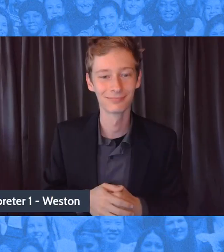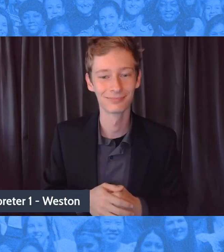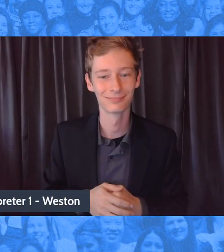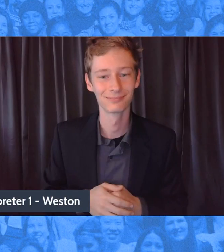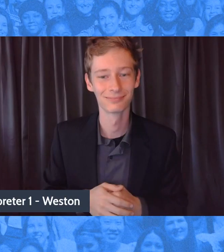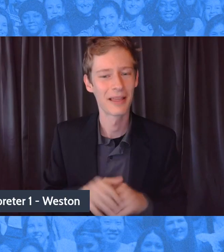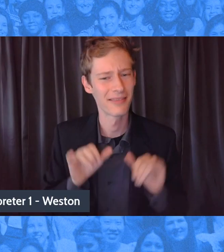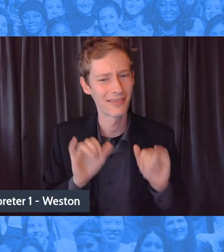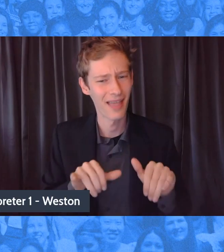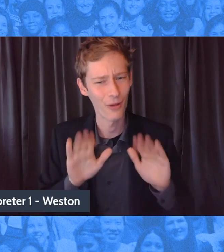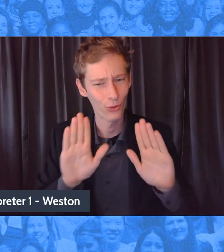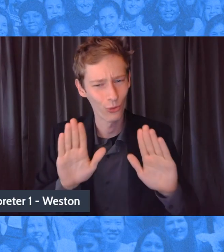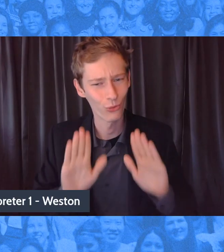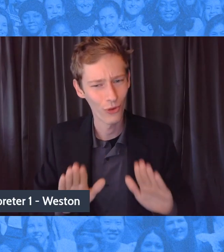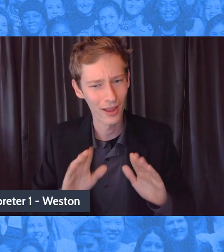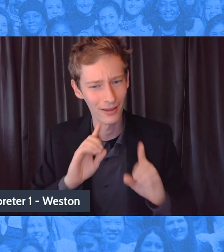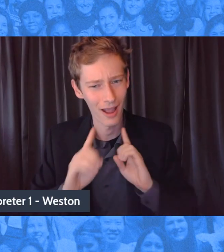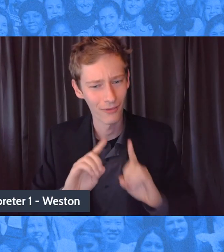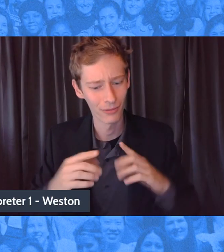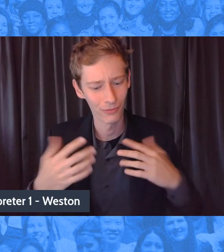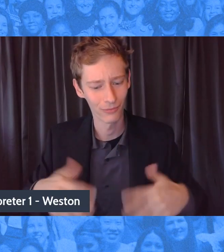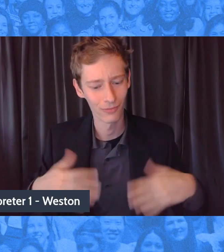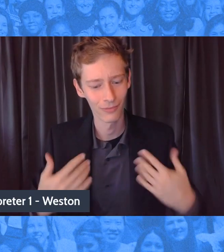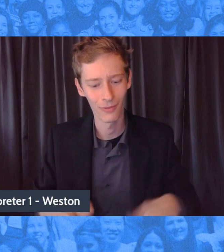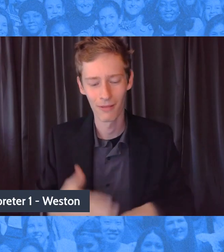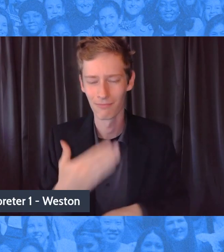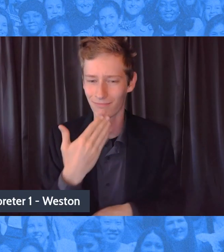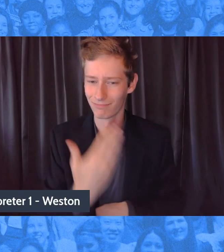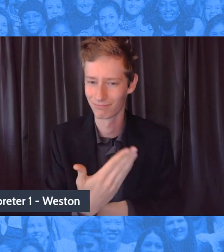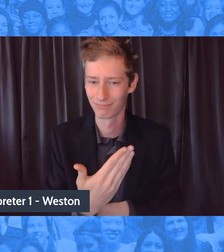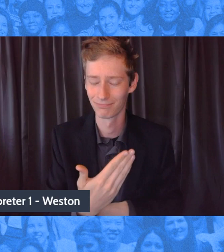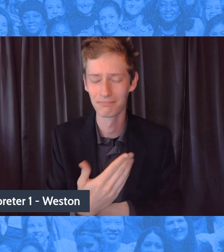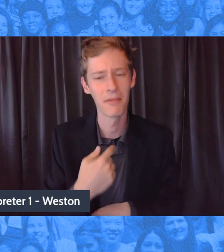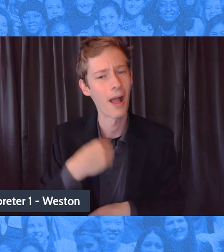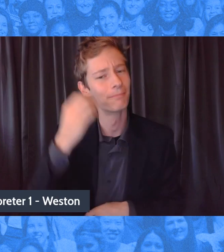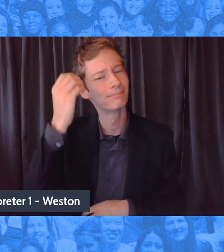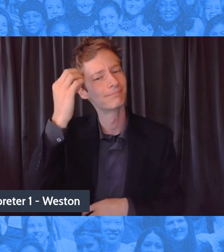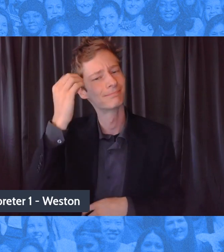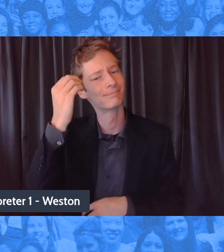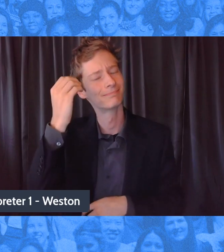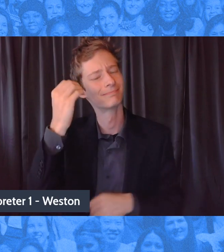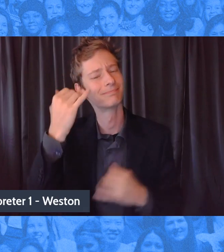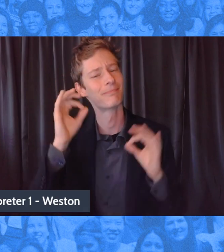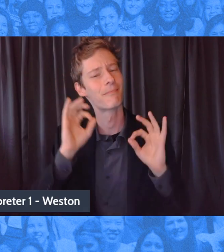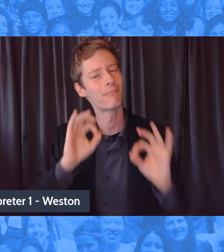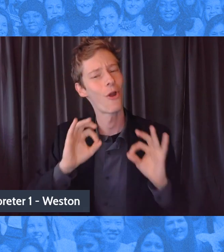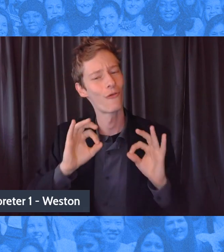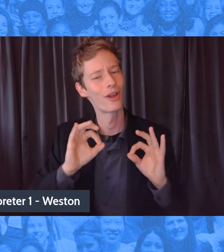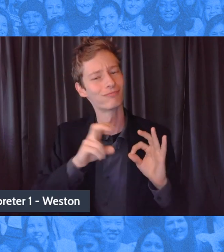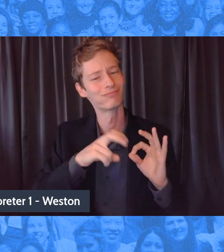And as I reflect on the leaders of that panel, this is just the perfect transition to our next segment.